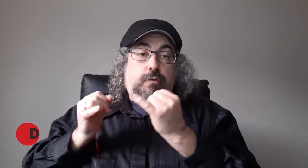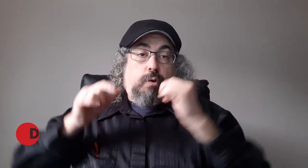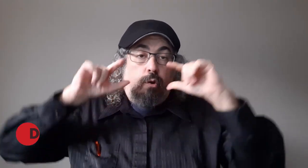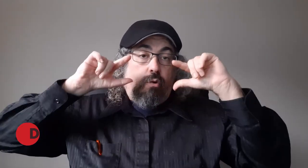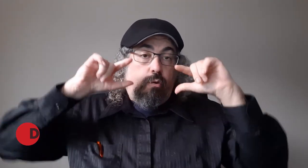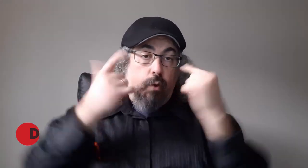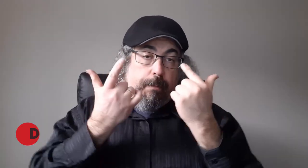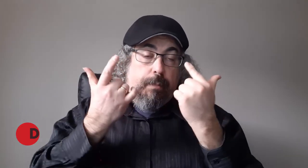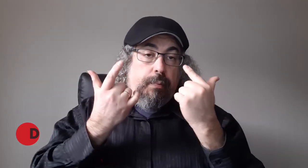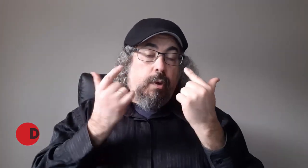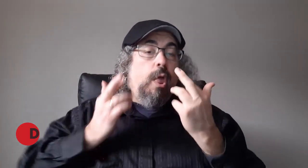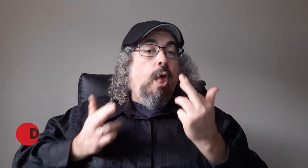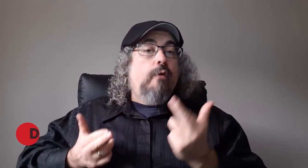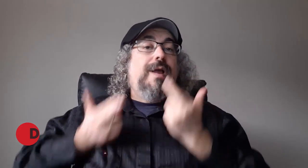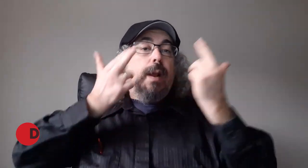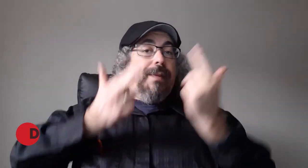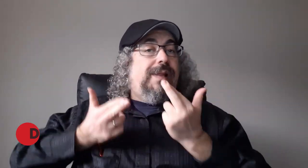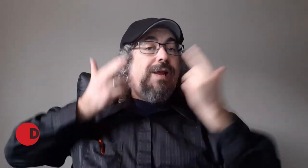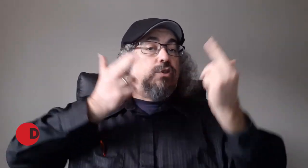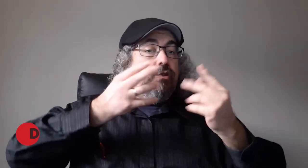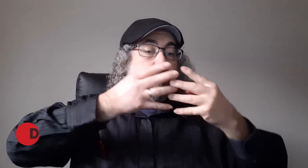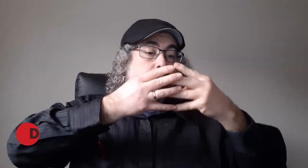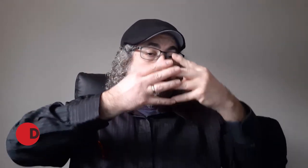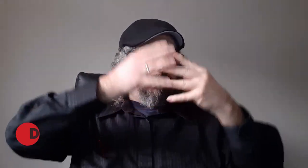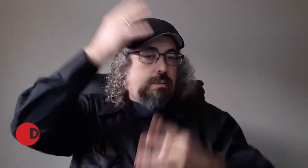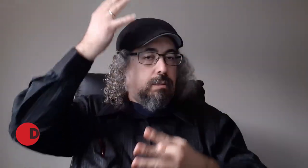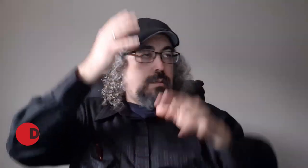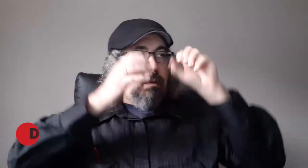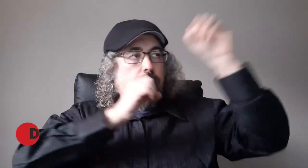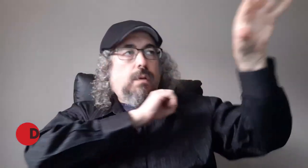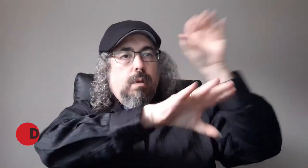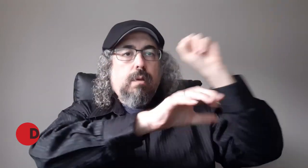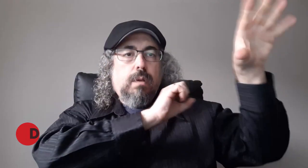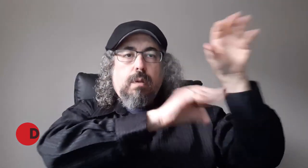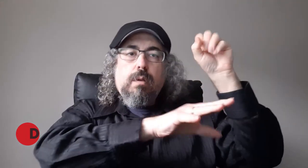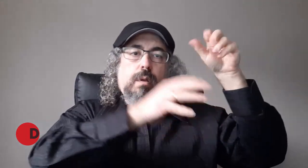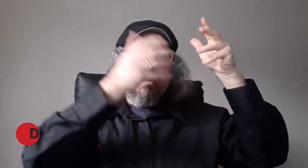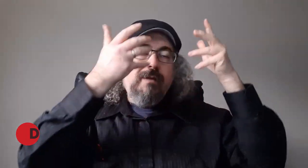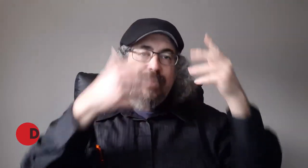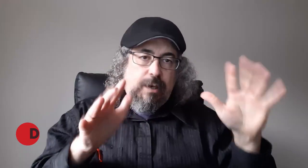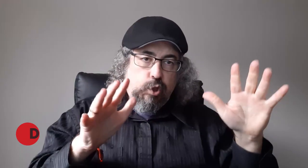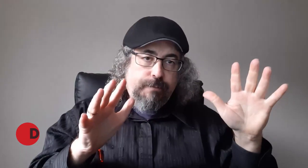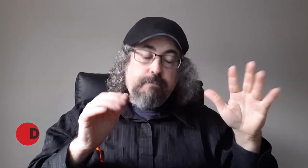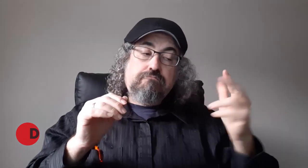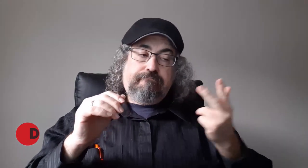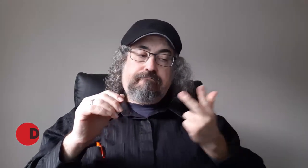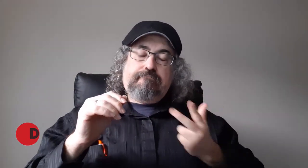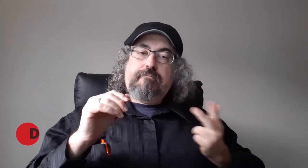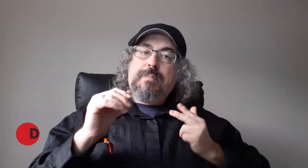Individuals and groups have made recommendations.